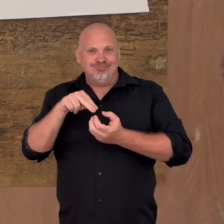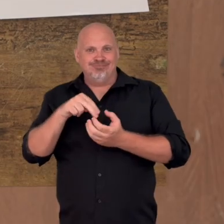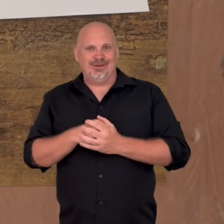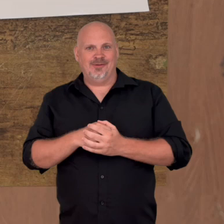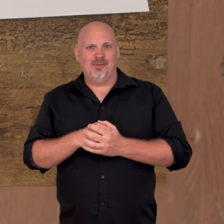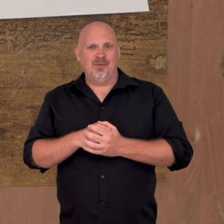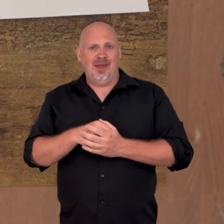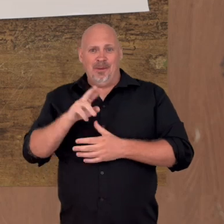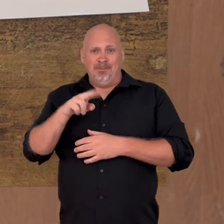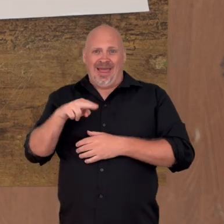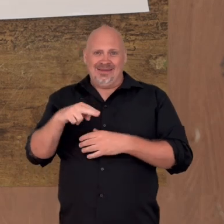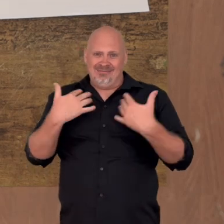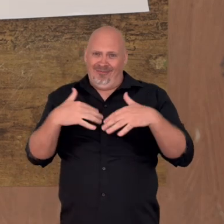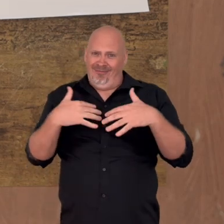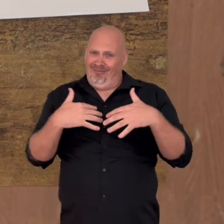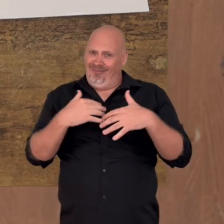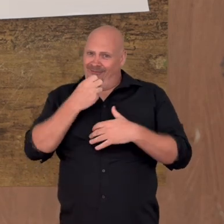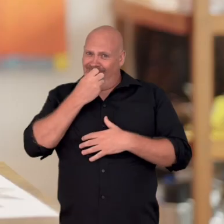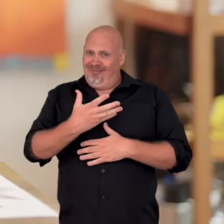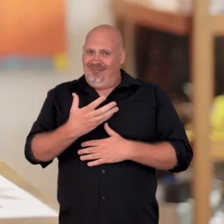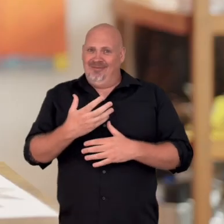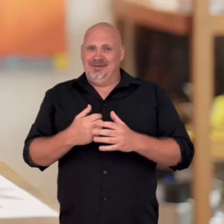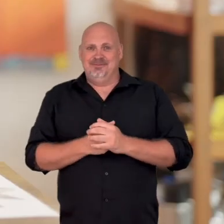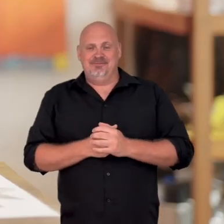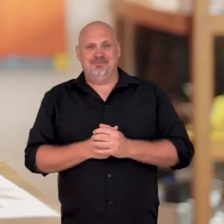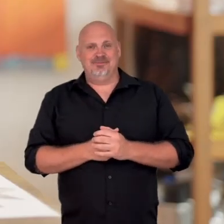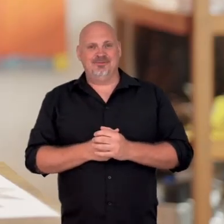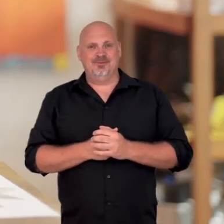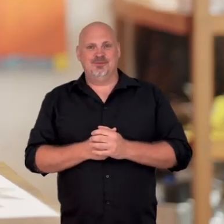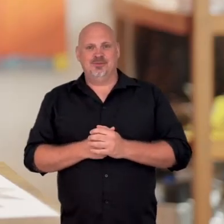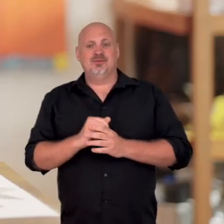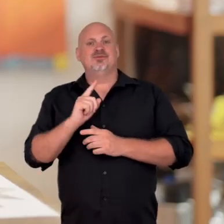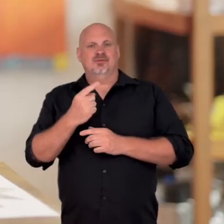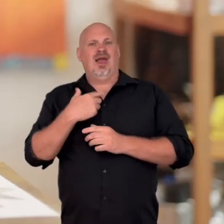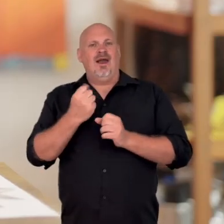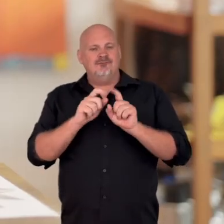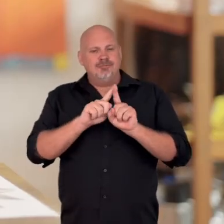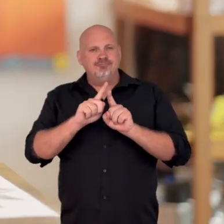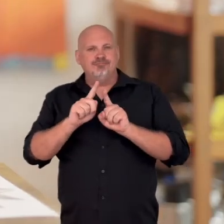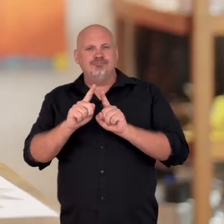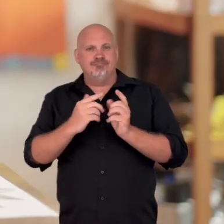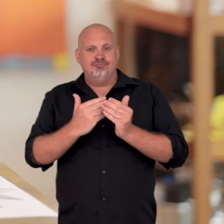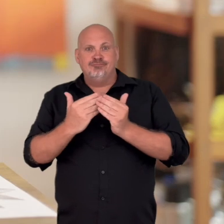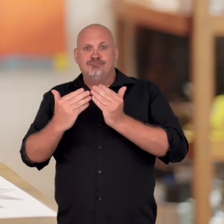we're gonna do the gradients so we're gonna do from yellow to a mixture of yellow and orange